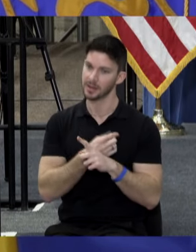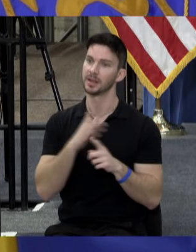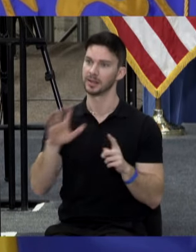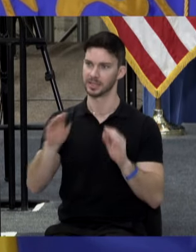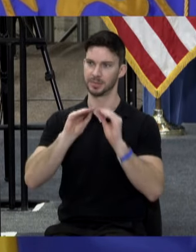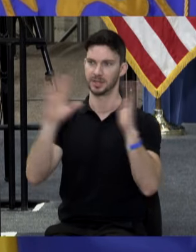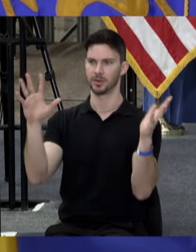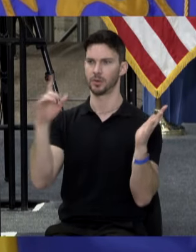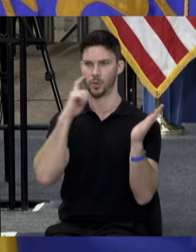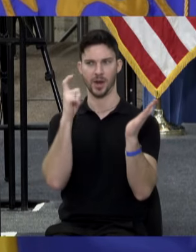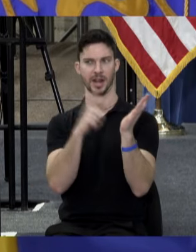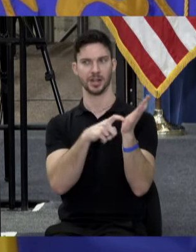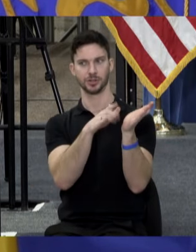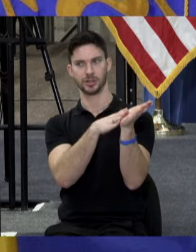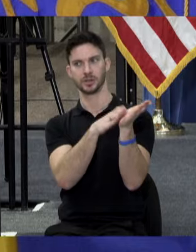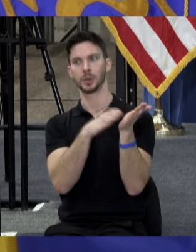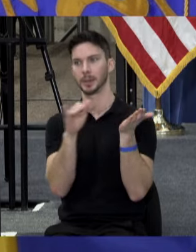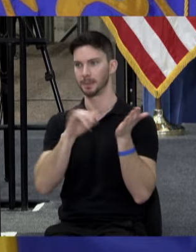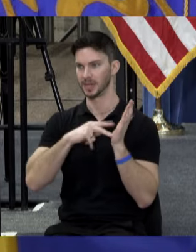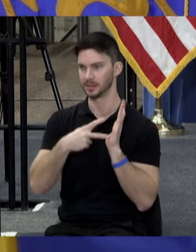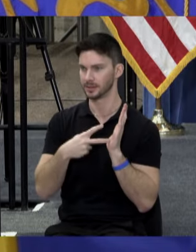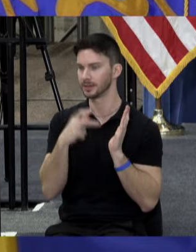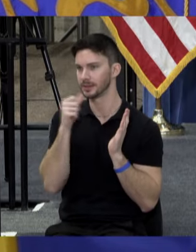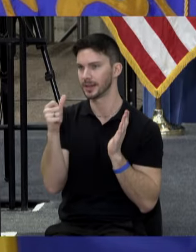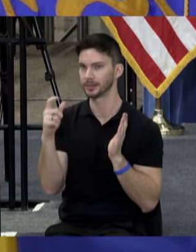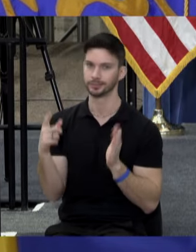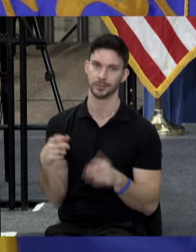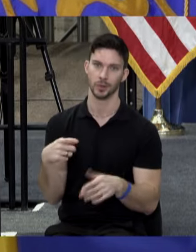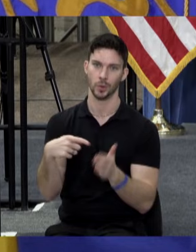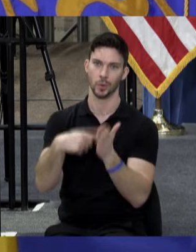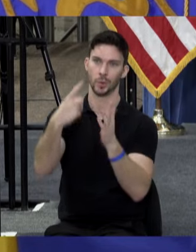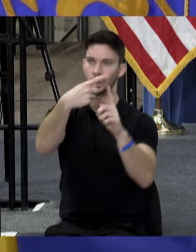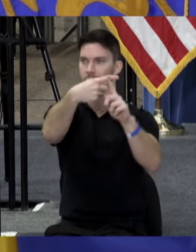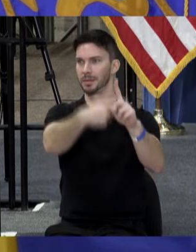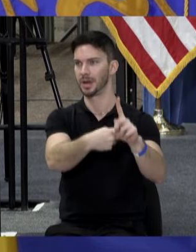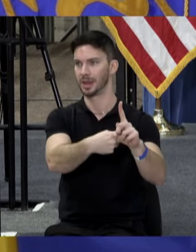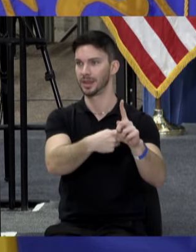means. It's not enough to celebrate caregivers one month while leaving them to struggle for the